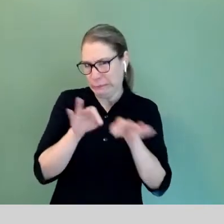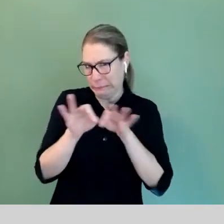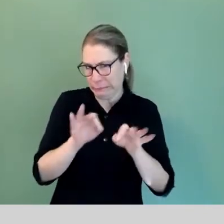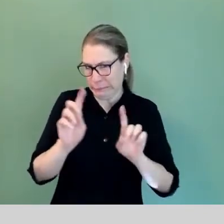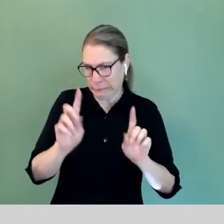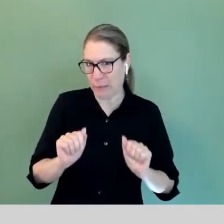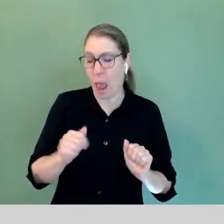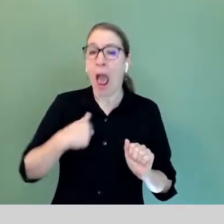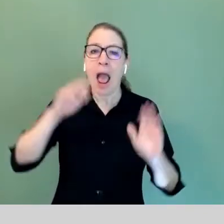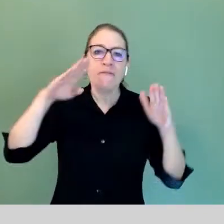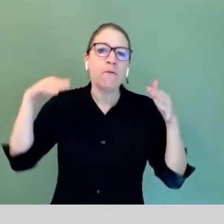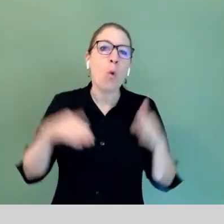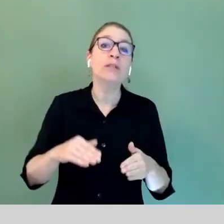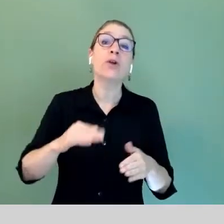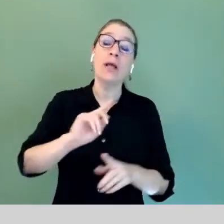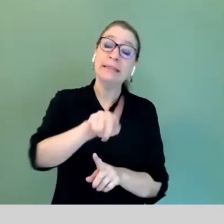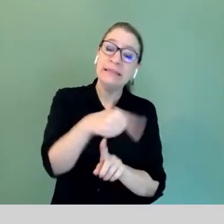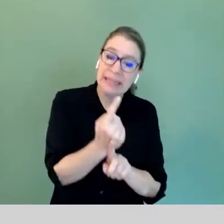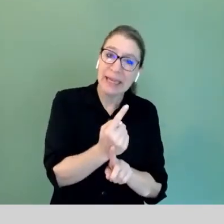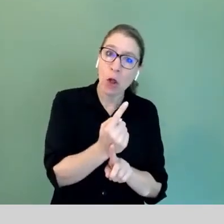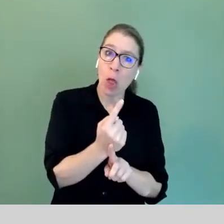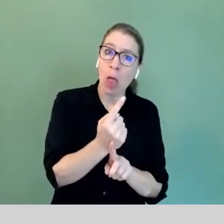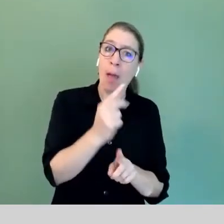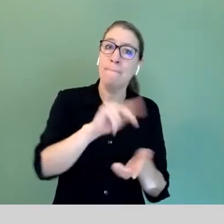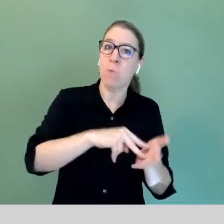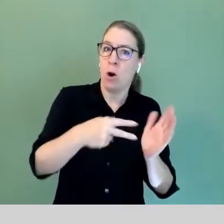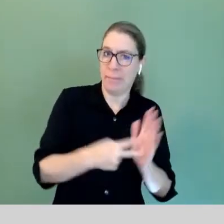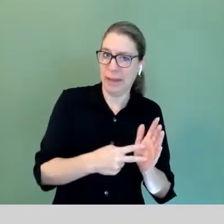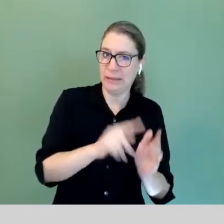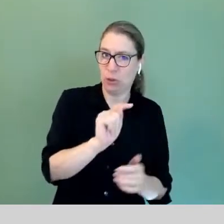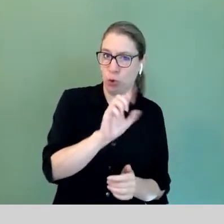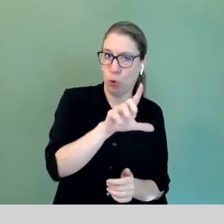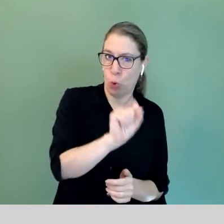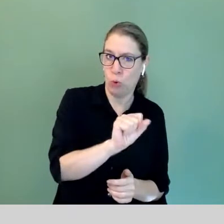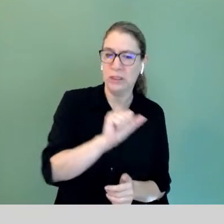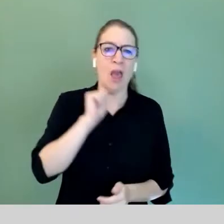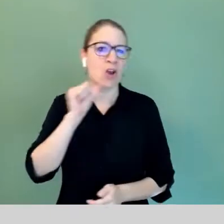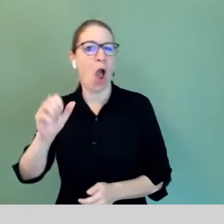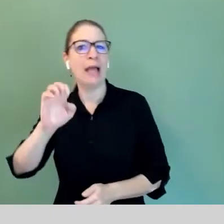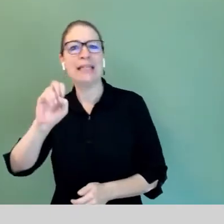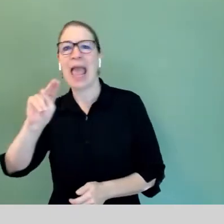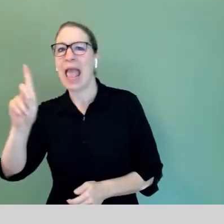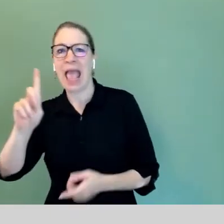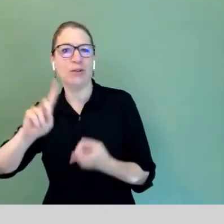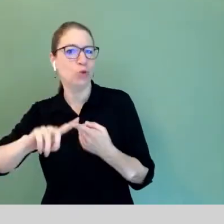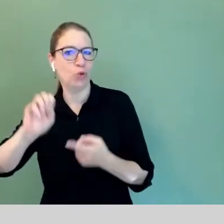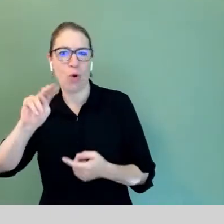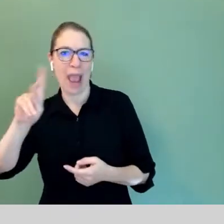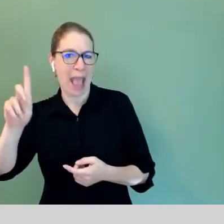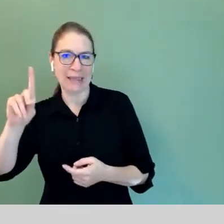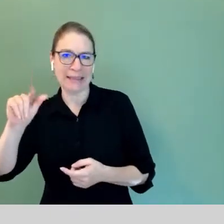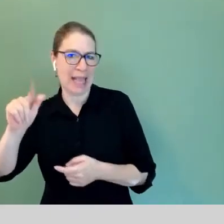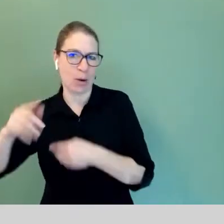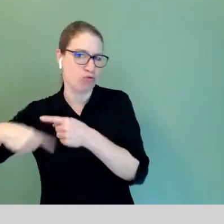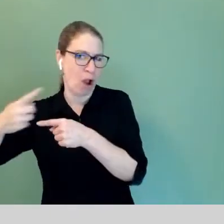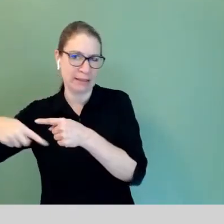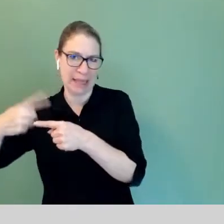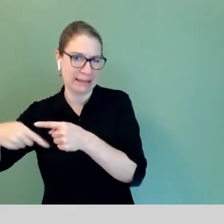I focused on what I call single purpose tools rather than end-to-end data processing packages. I know there was a lot of different packages out there